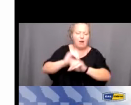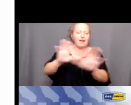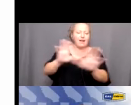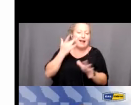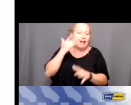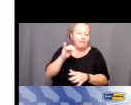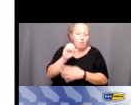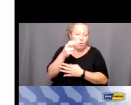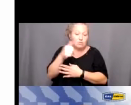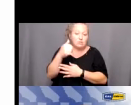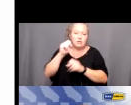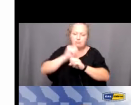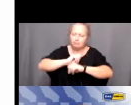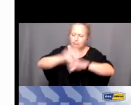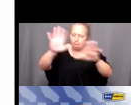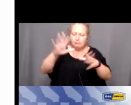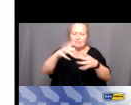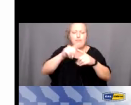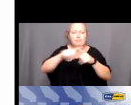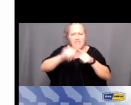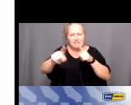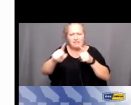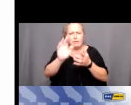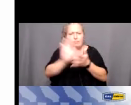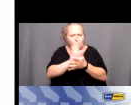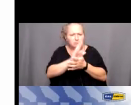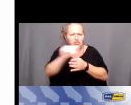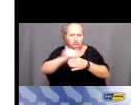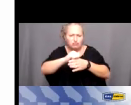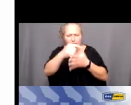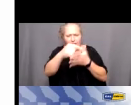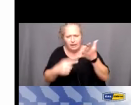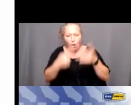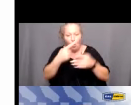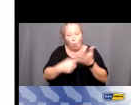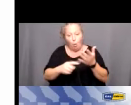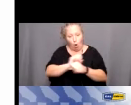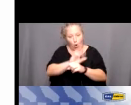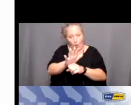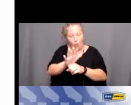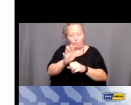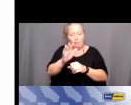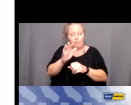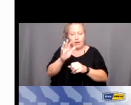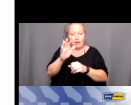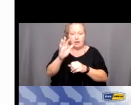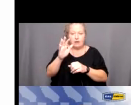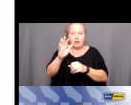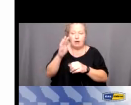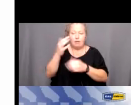out many fact sheets and training on what the Covid 19 prevention regulations and related obligations are.